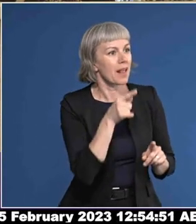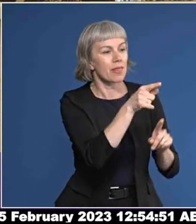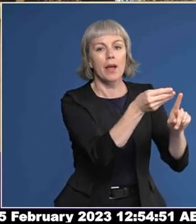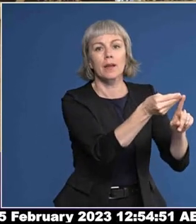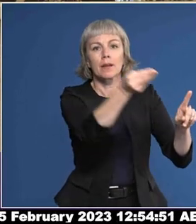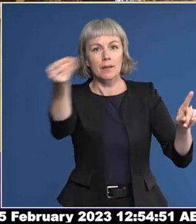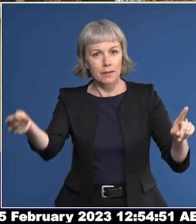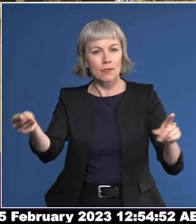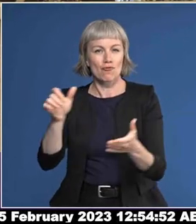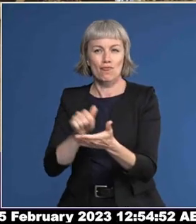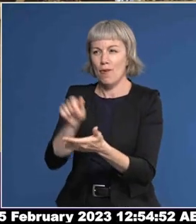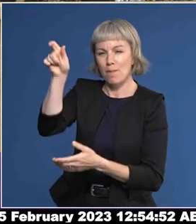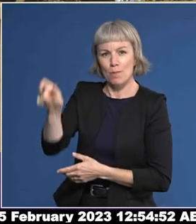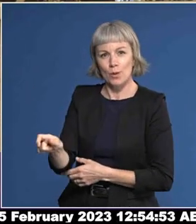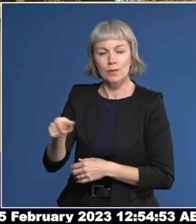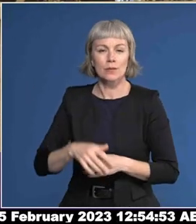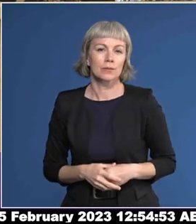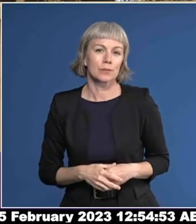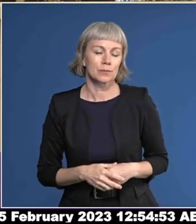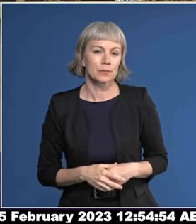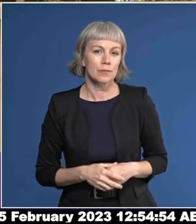internal independence in terms of how some of that feedback is treated.